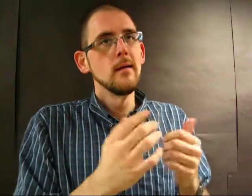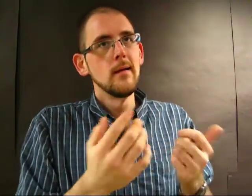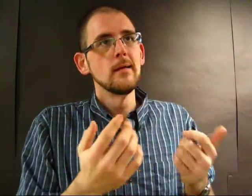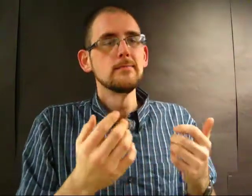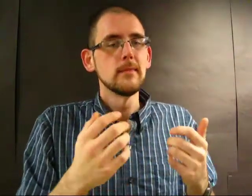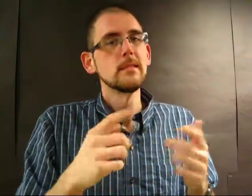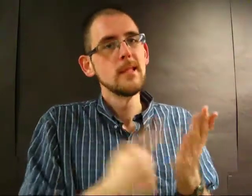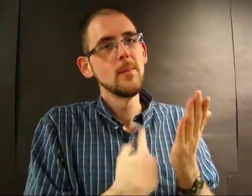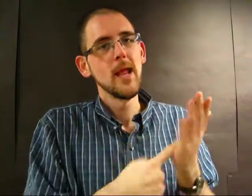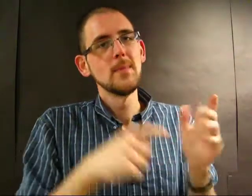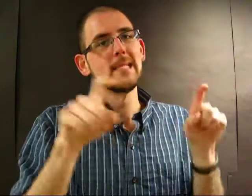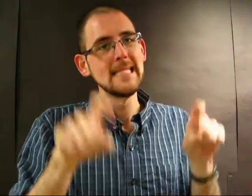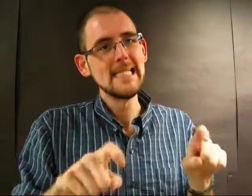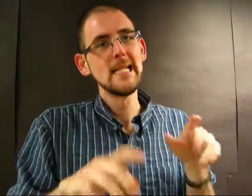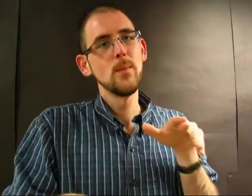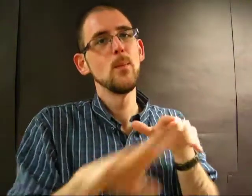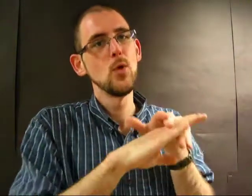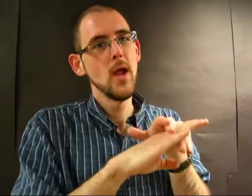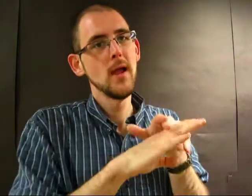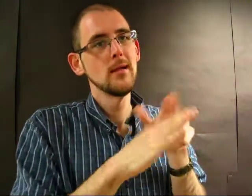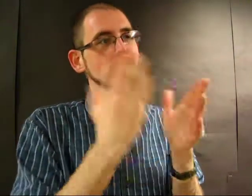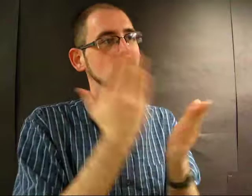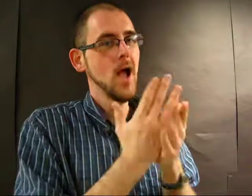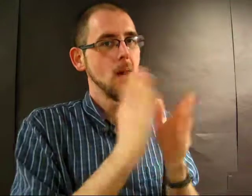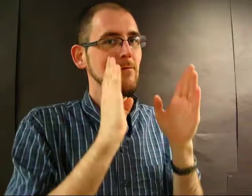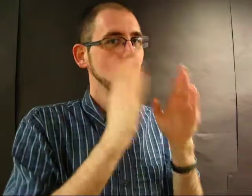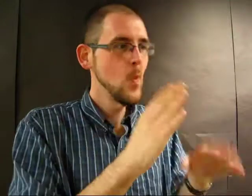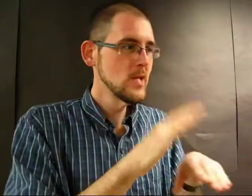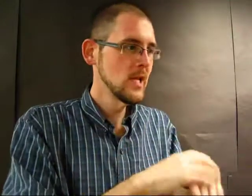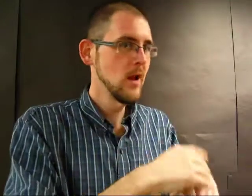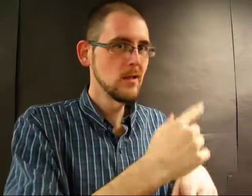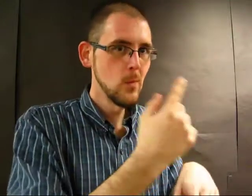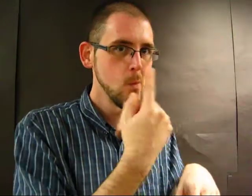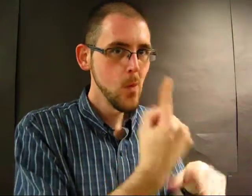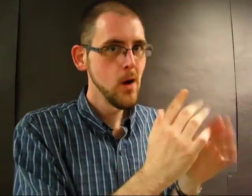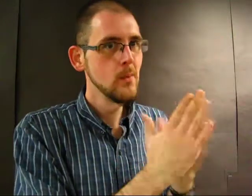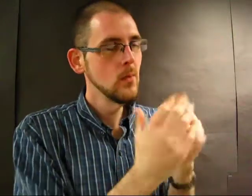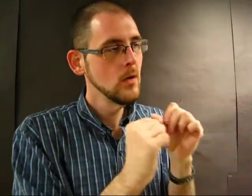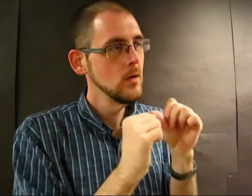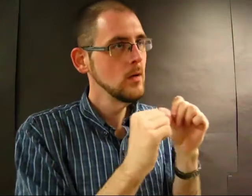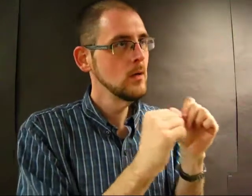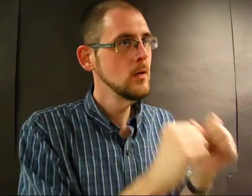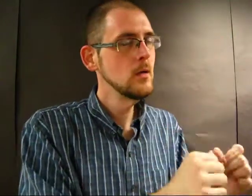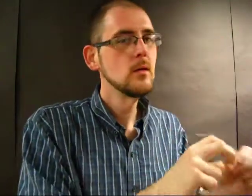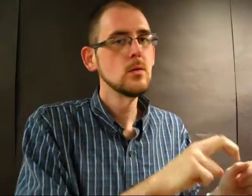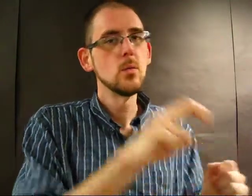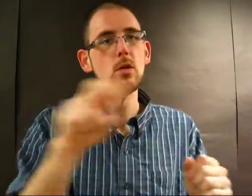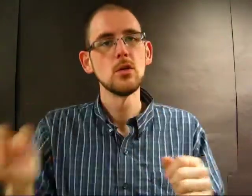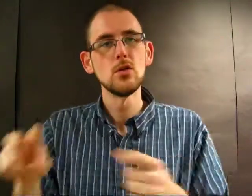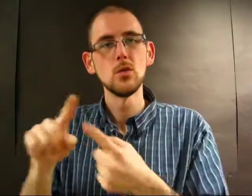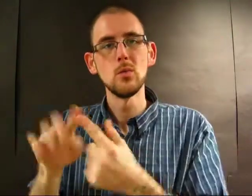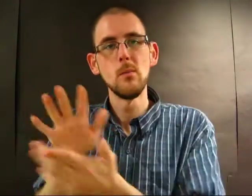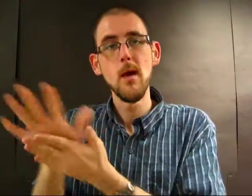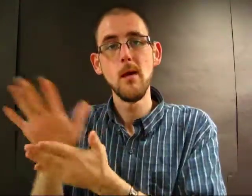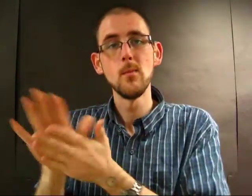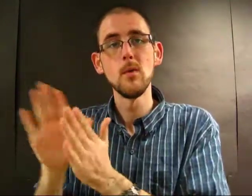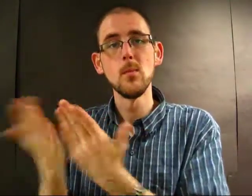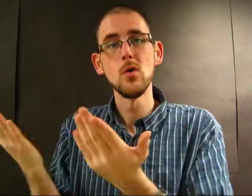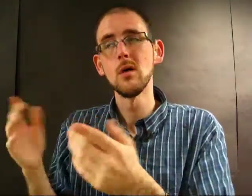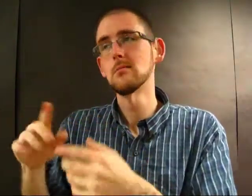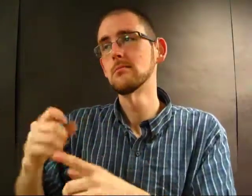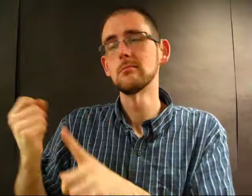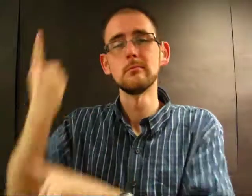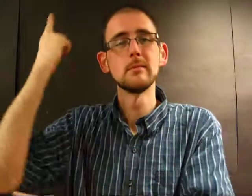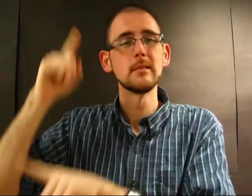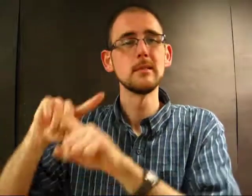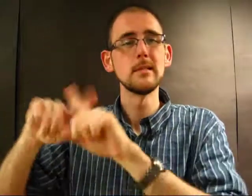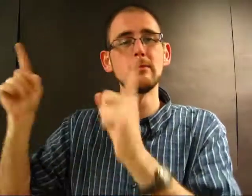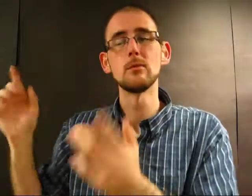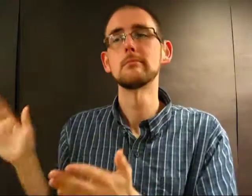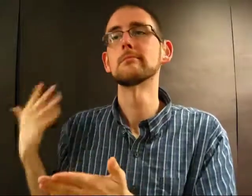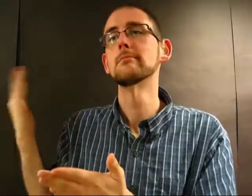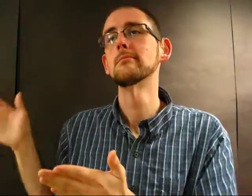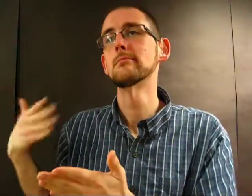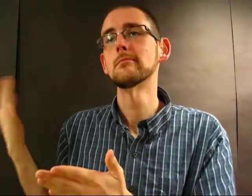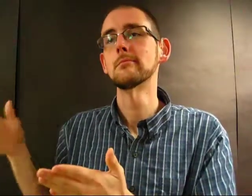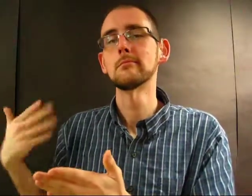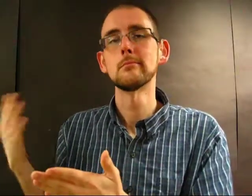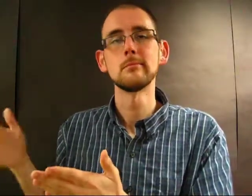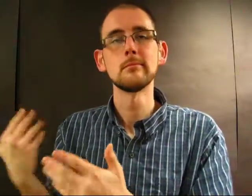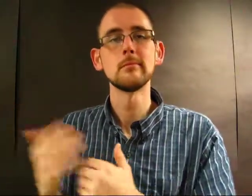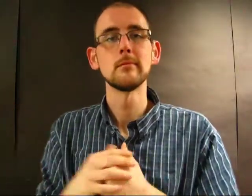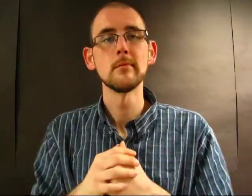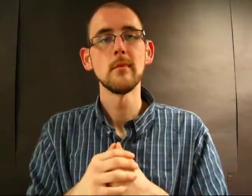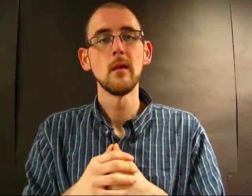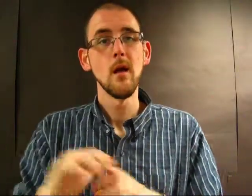Sometimes I need a break from focusing on this one book, so I turn to a different book -- and it's usually a print one.